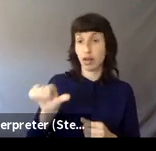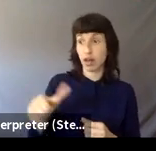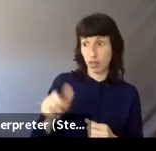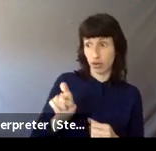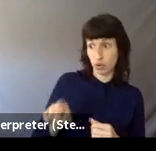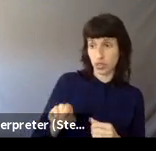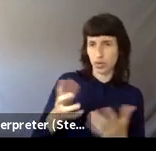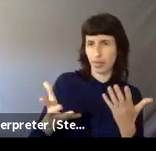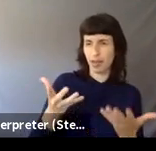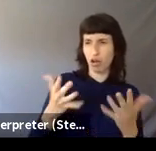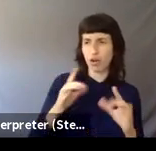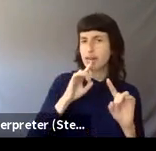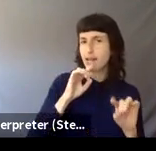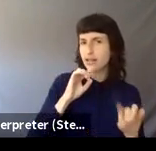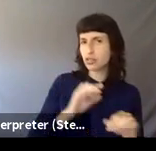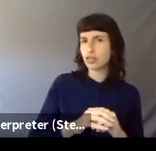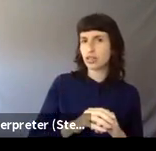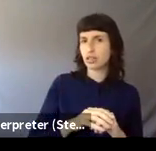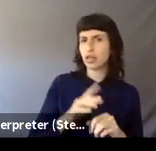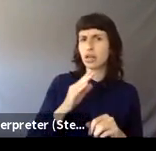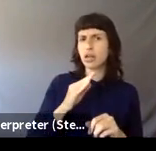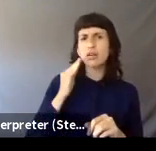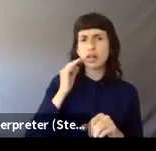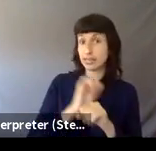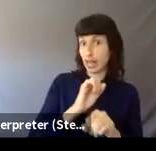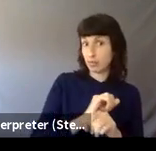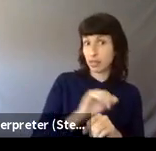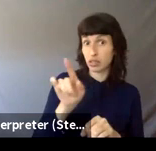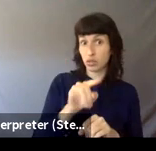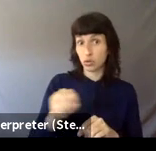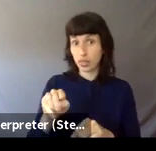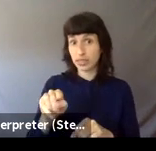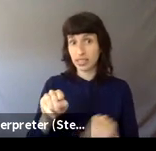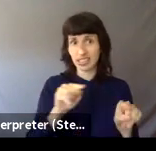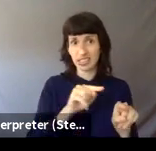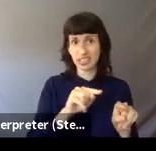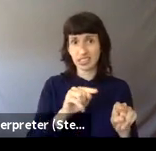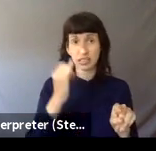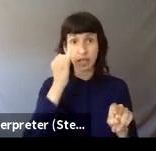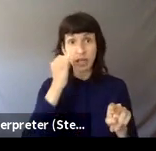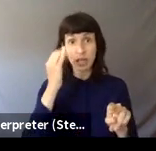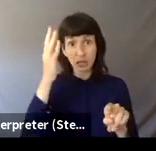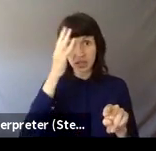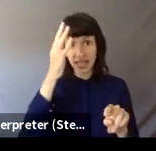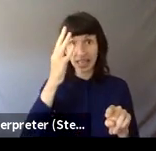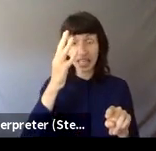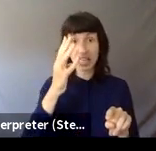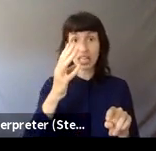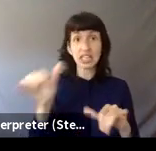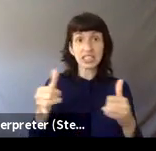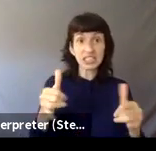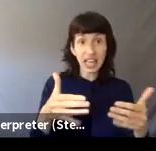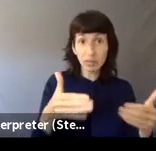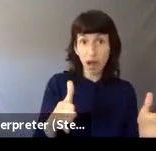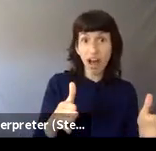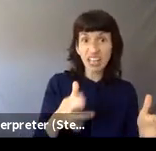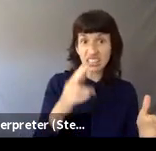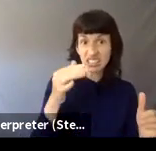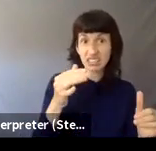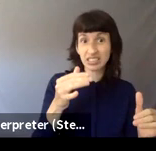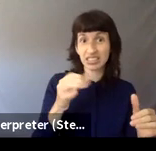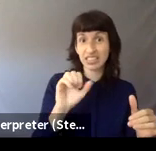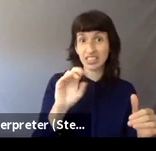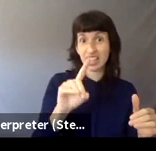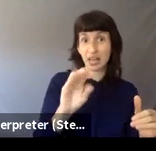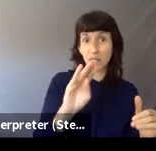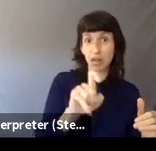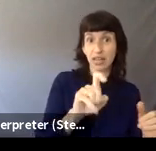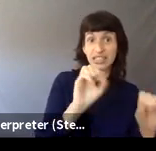So you'll want to, it looks like if you want to assign to certain students, you'll want to just use that option to select the students that you want in particular.